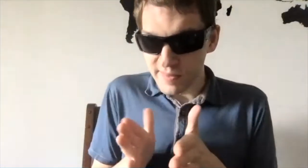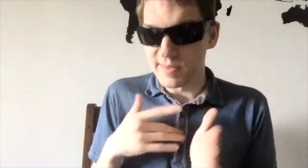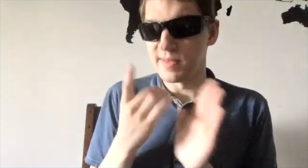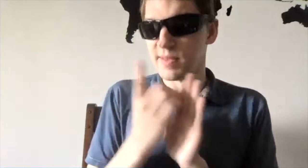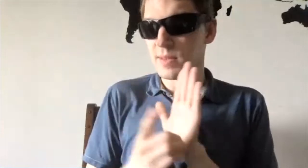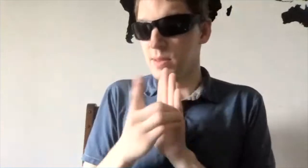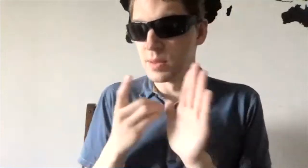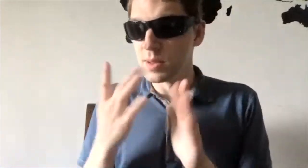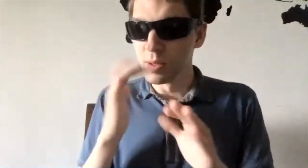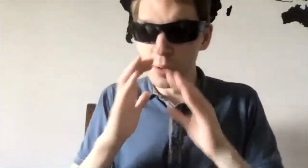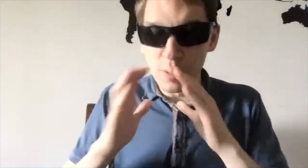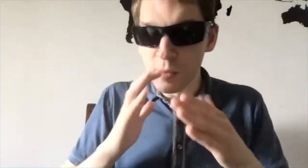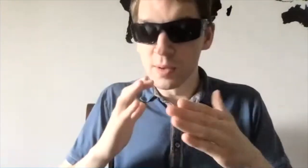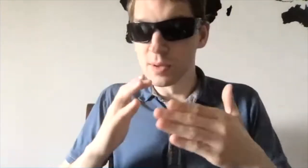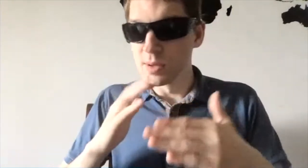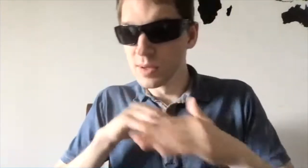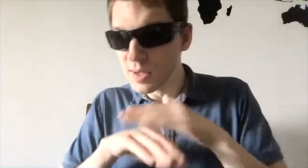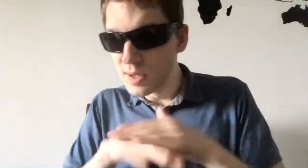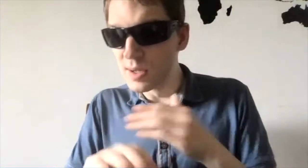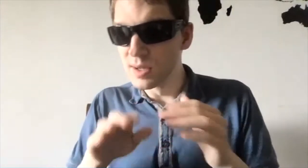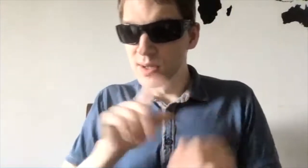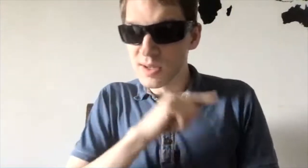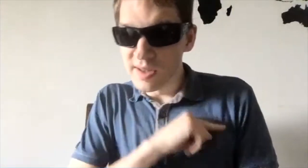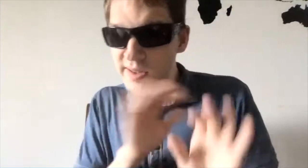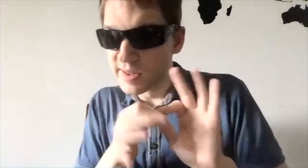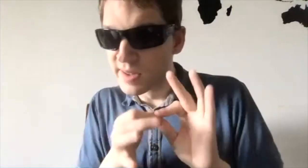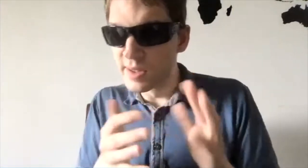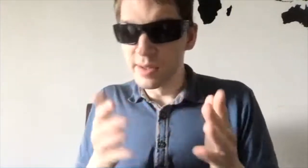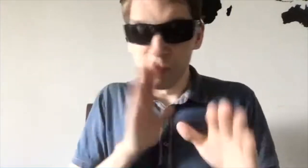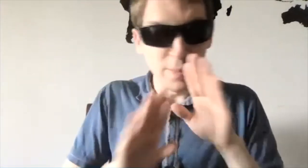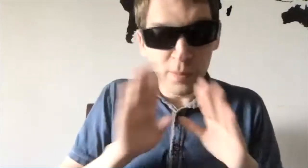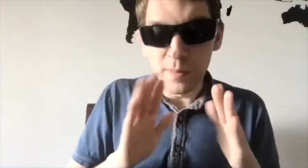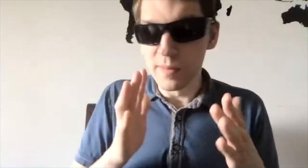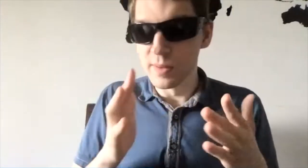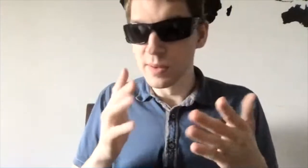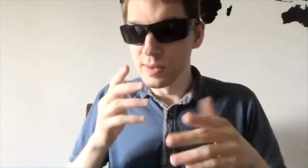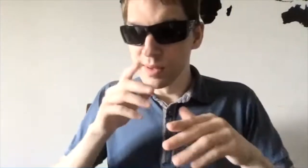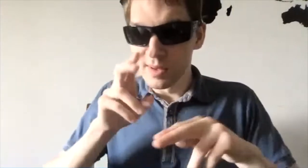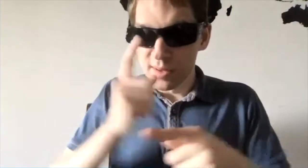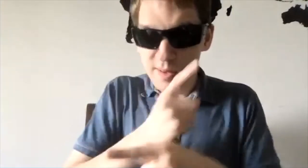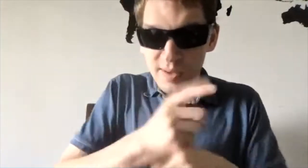Not necessarily. I mean I've experienced that discrimination and really it's come down to how